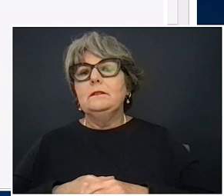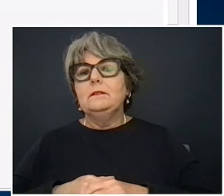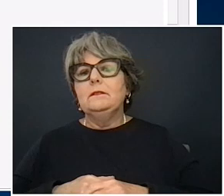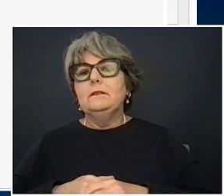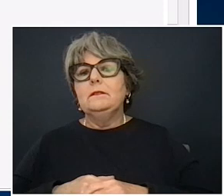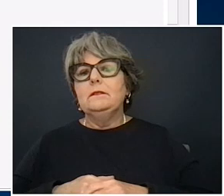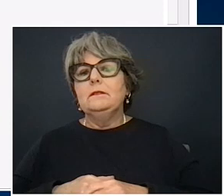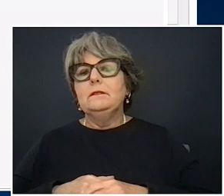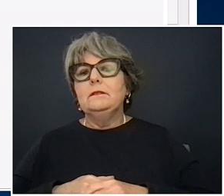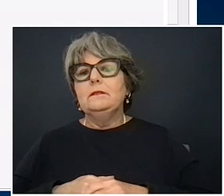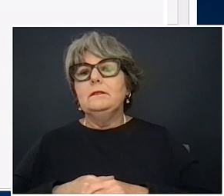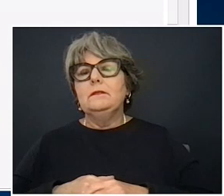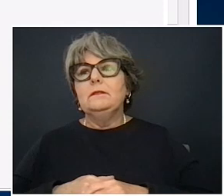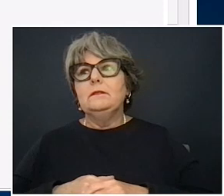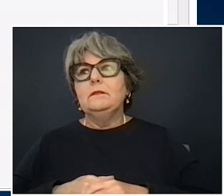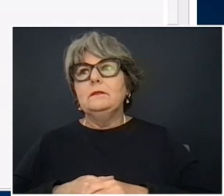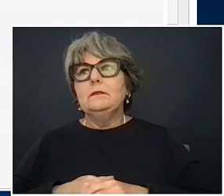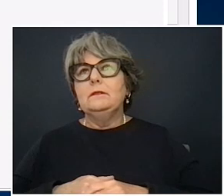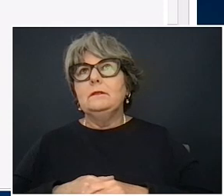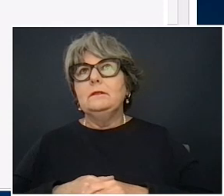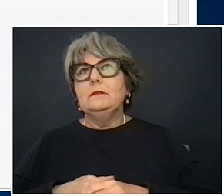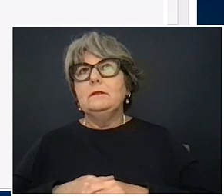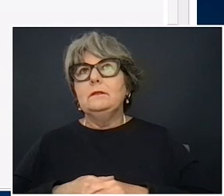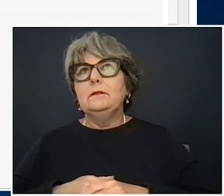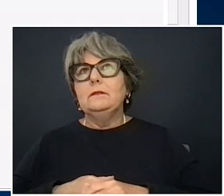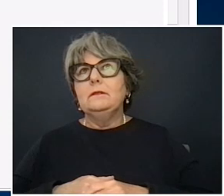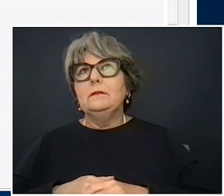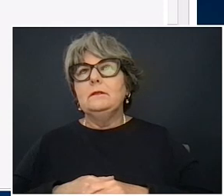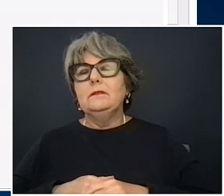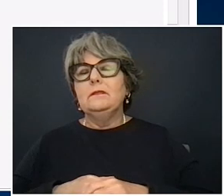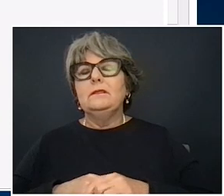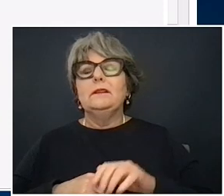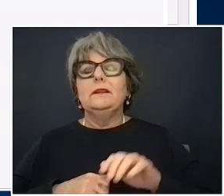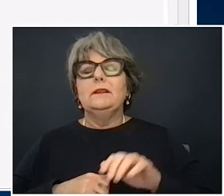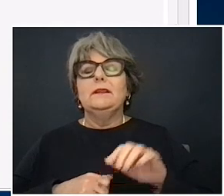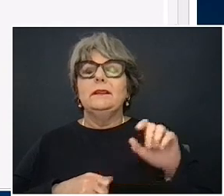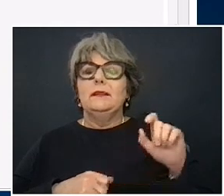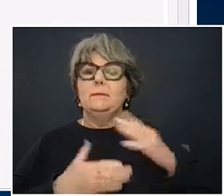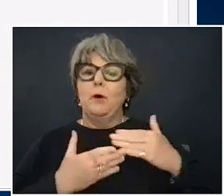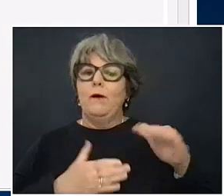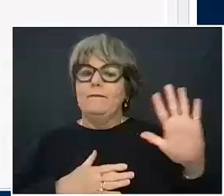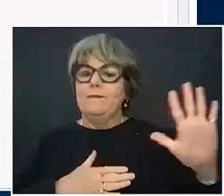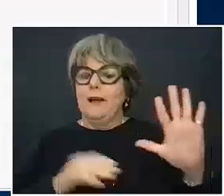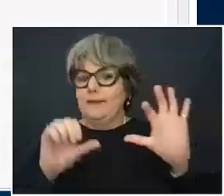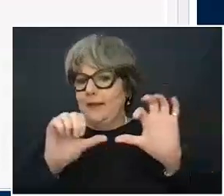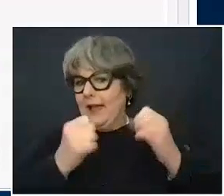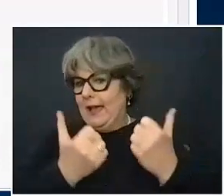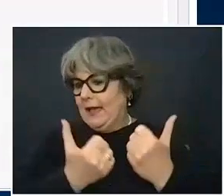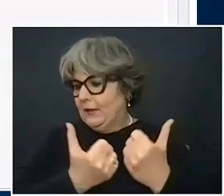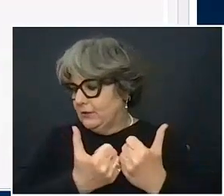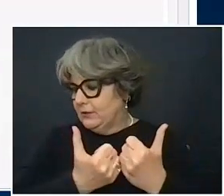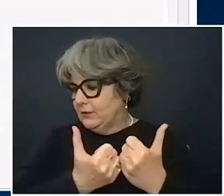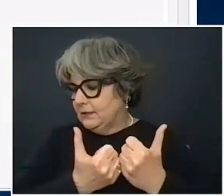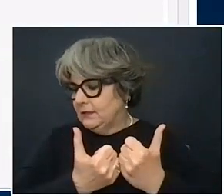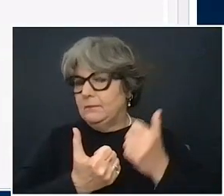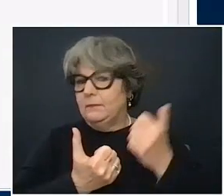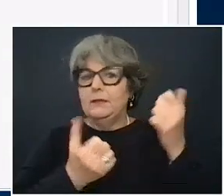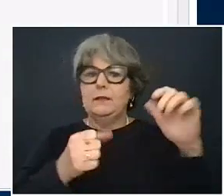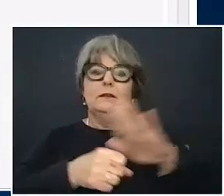So I see in five it says agencies described in the section must submit a comprehensive application at least once